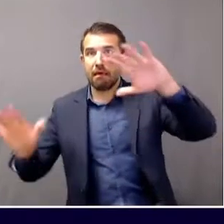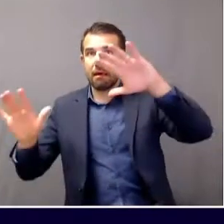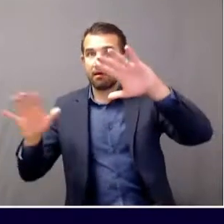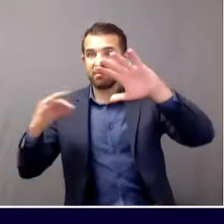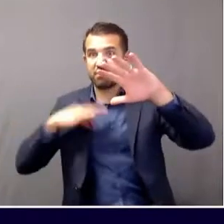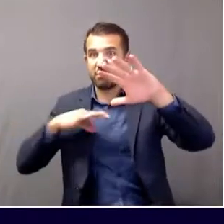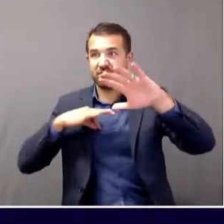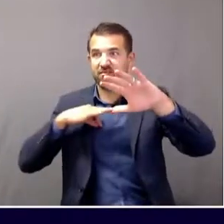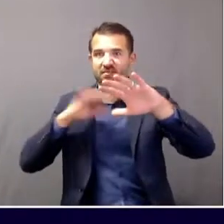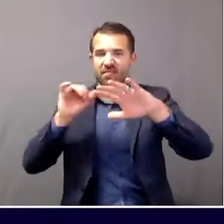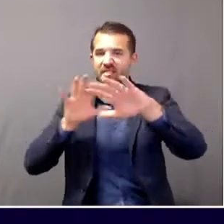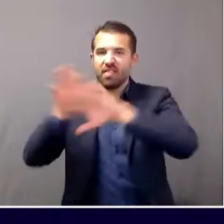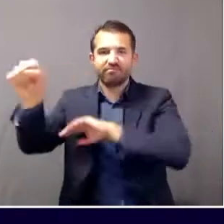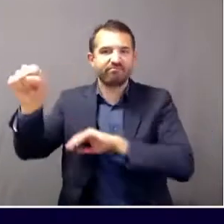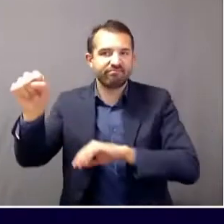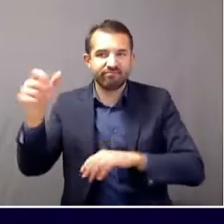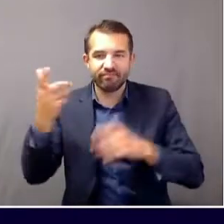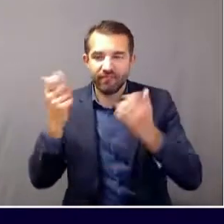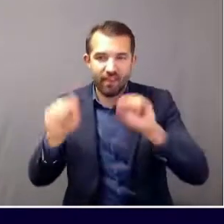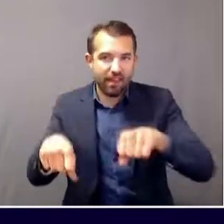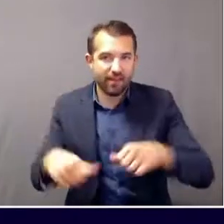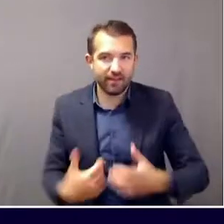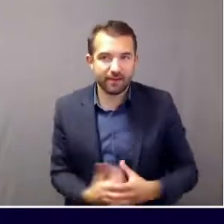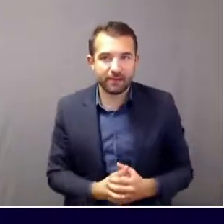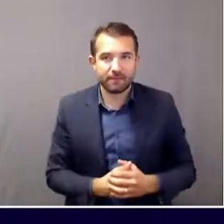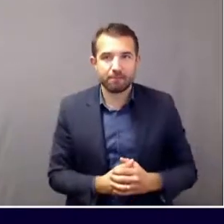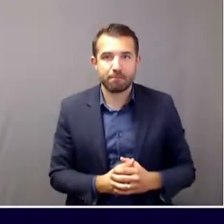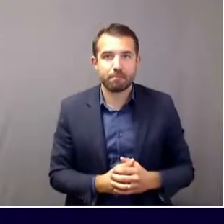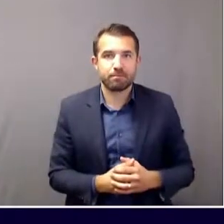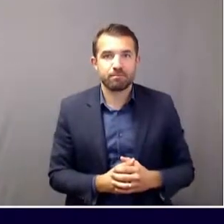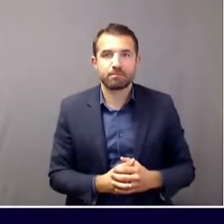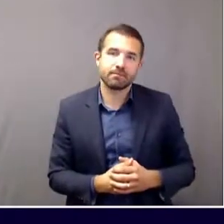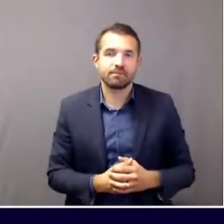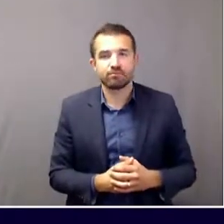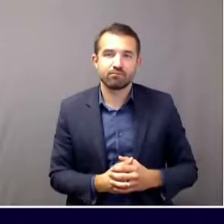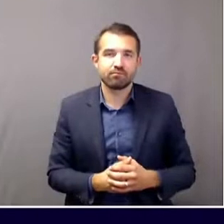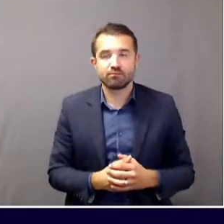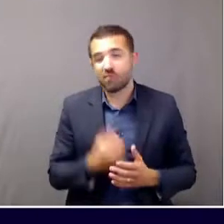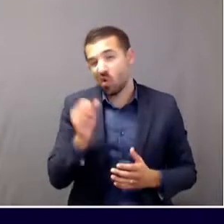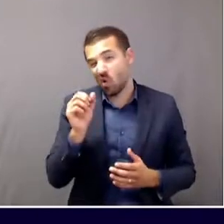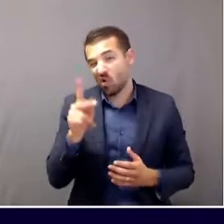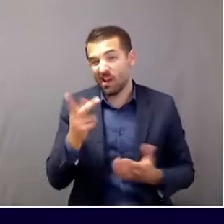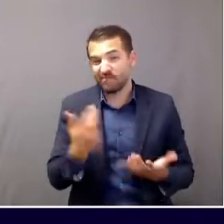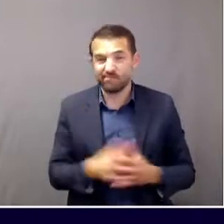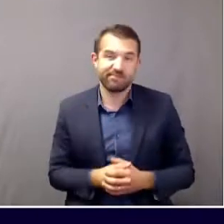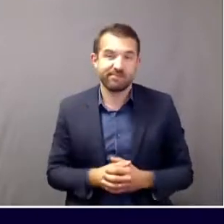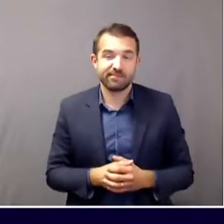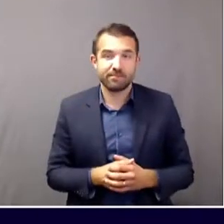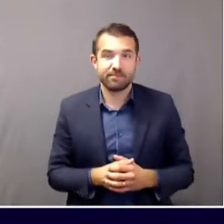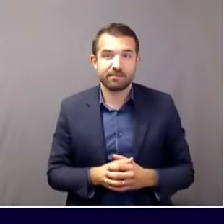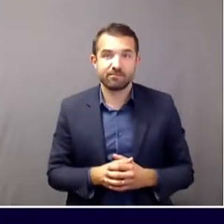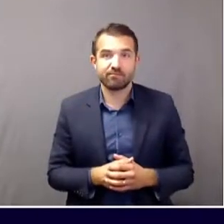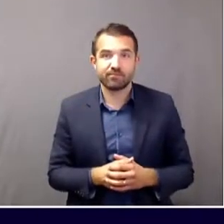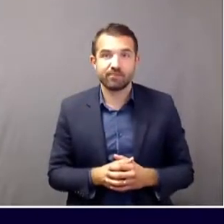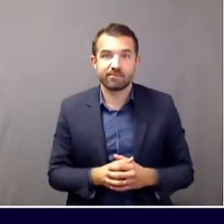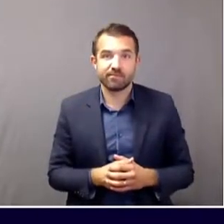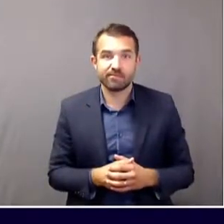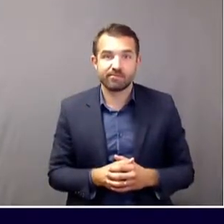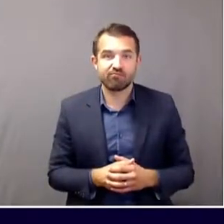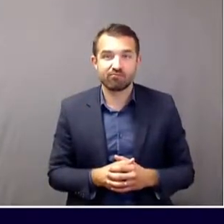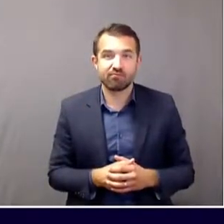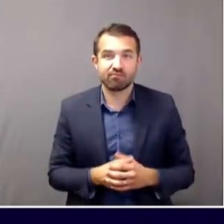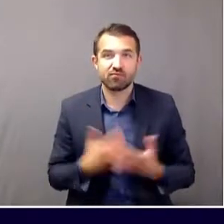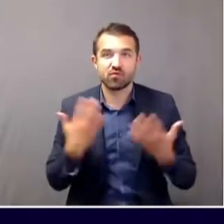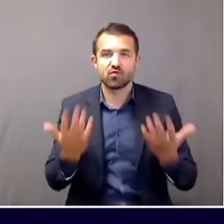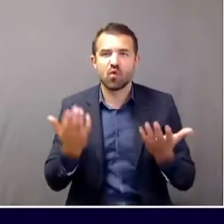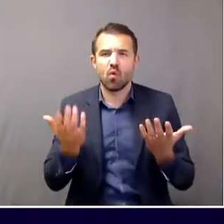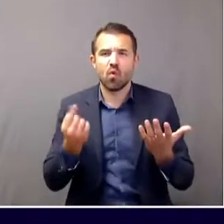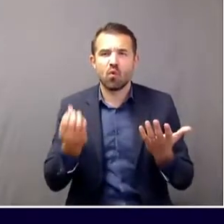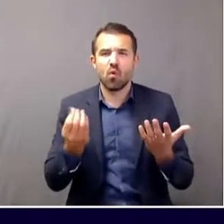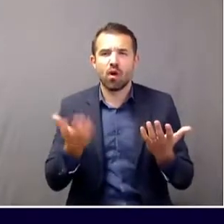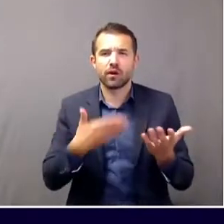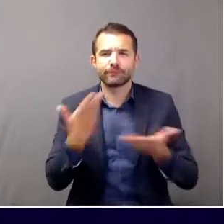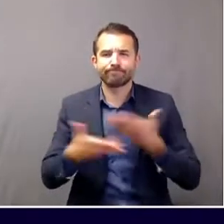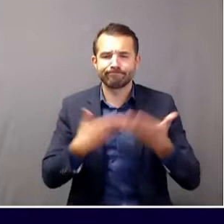okay I